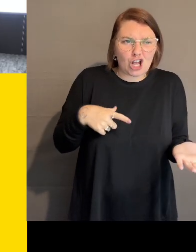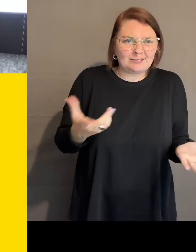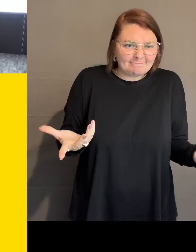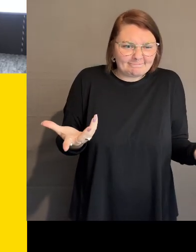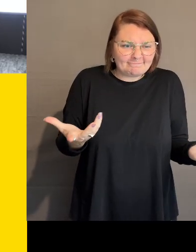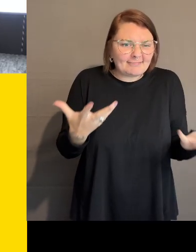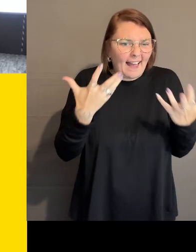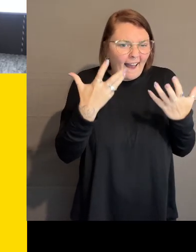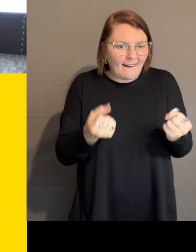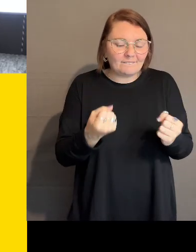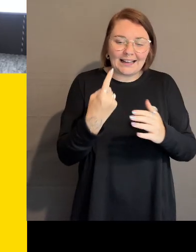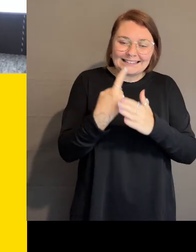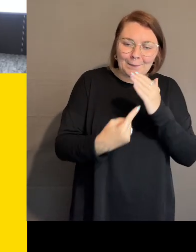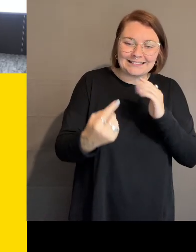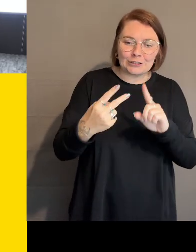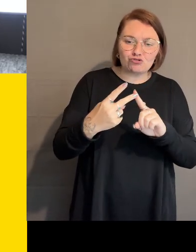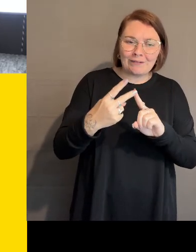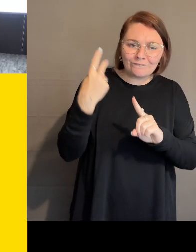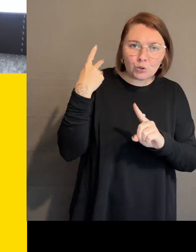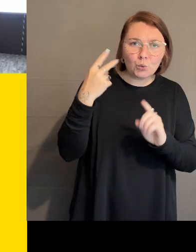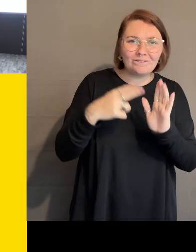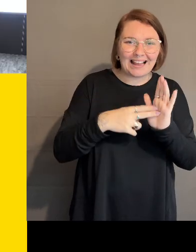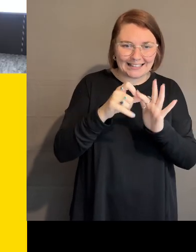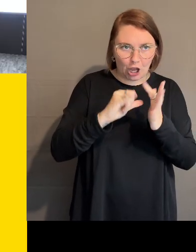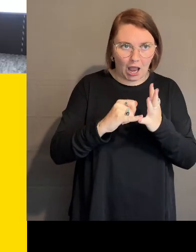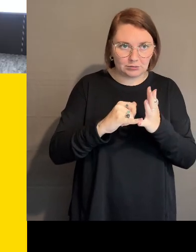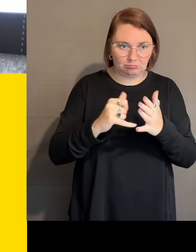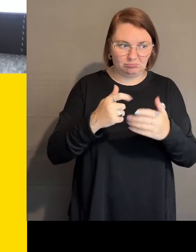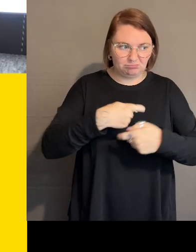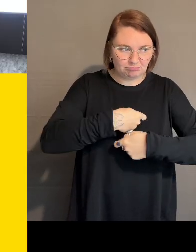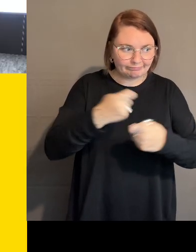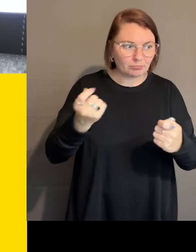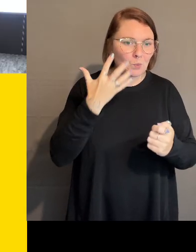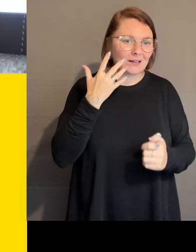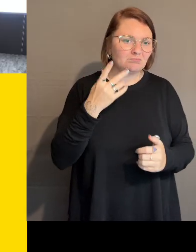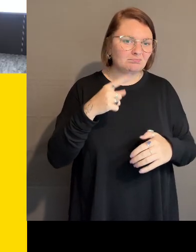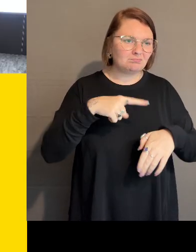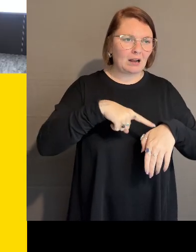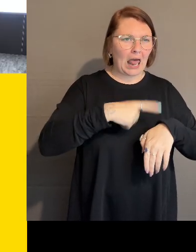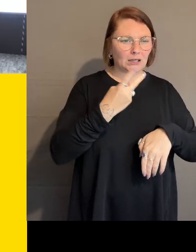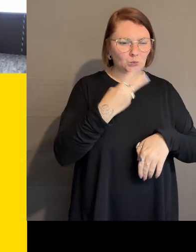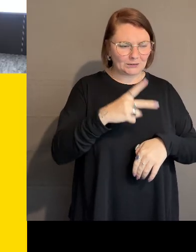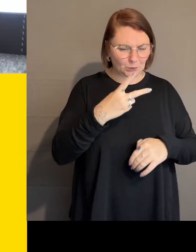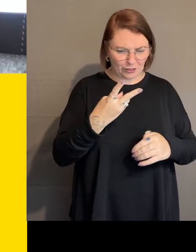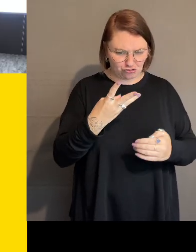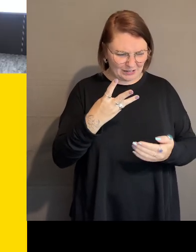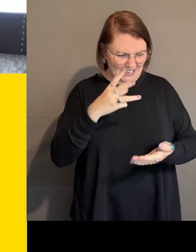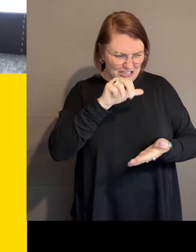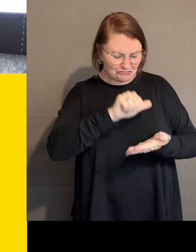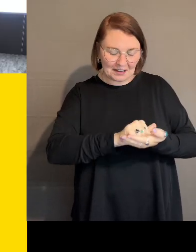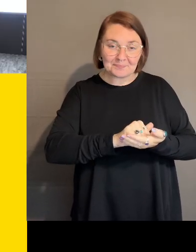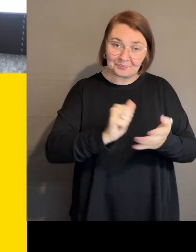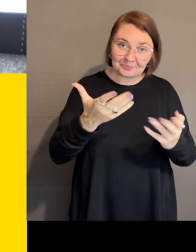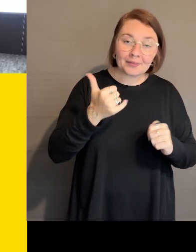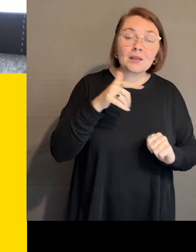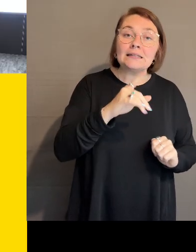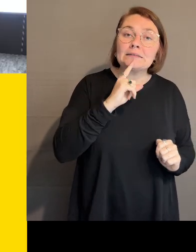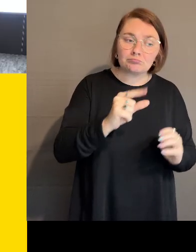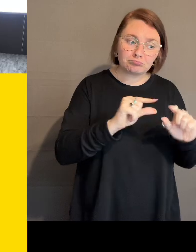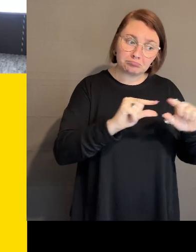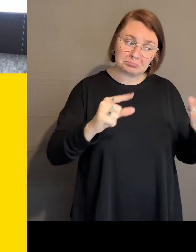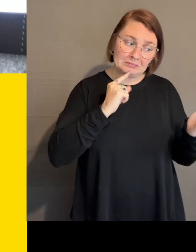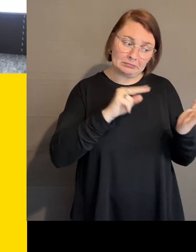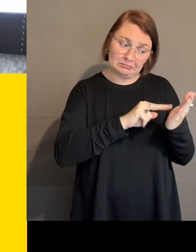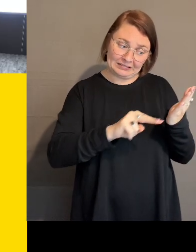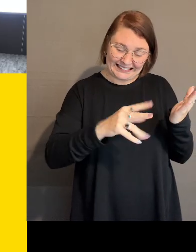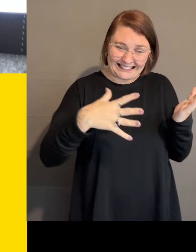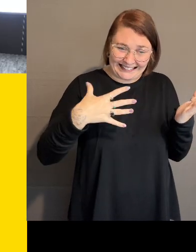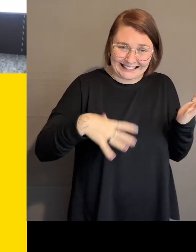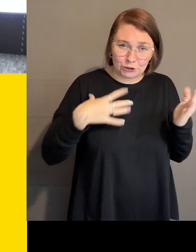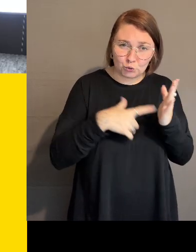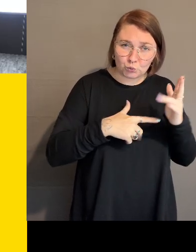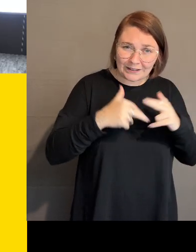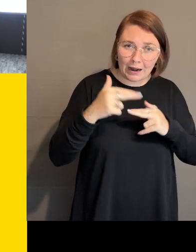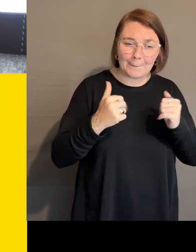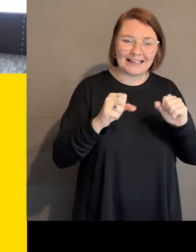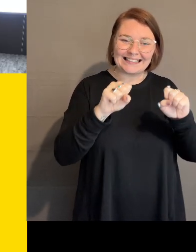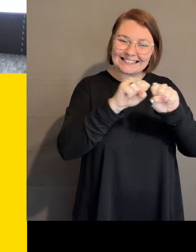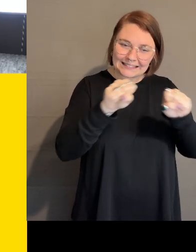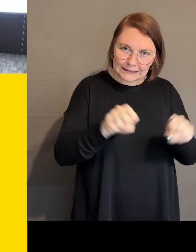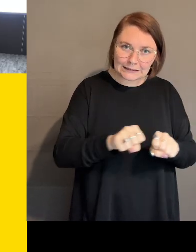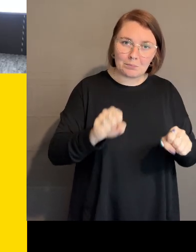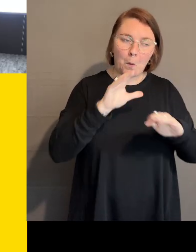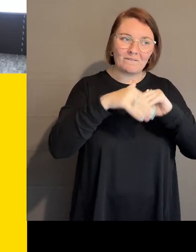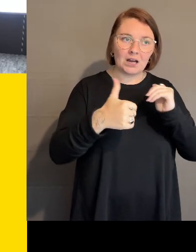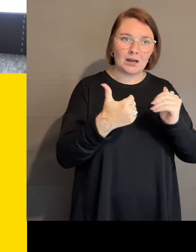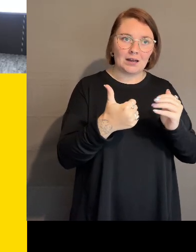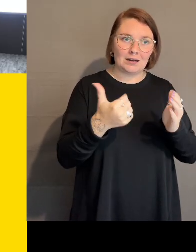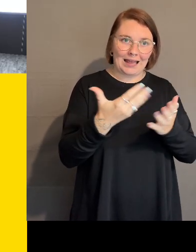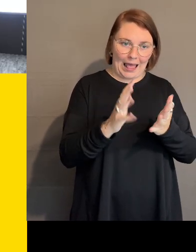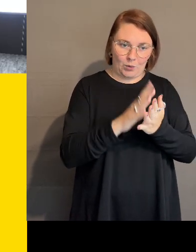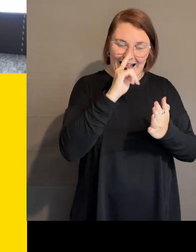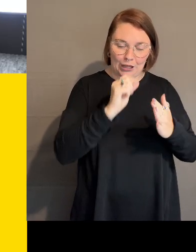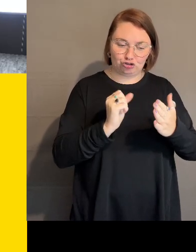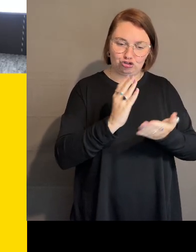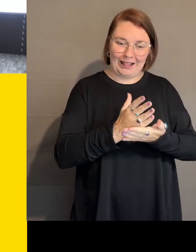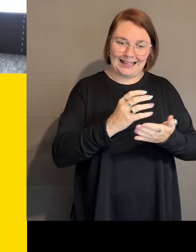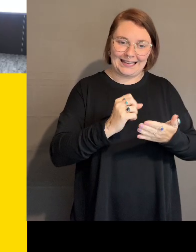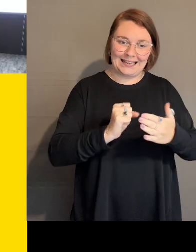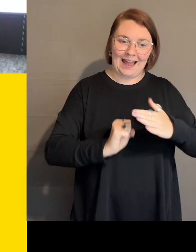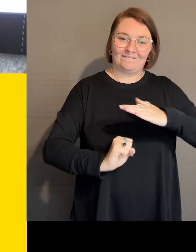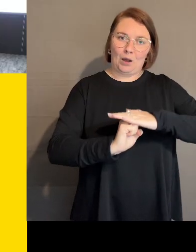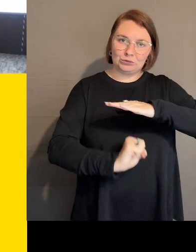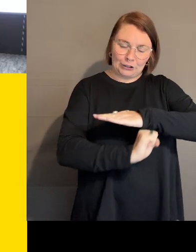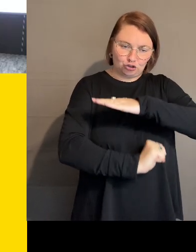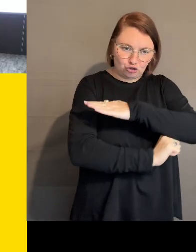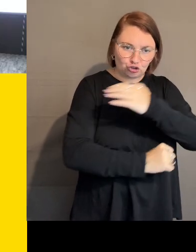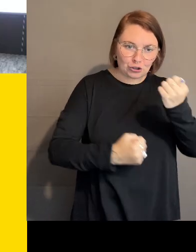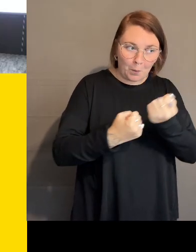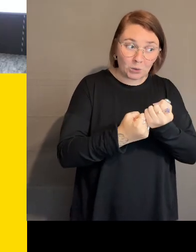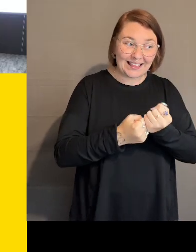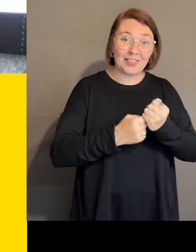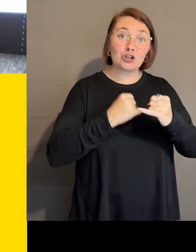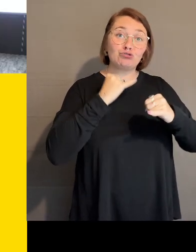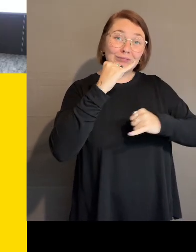We'd had the independent review of the NDIS that came out in late 2023, I think that's right. And one of the things that suggested was that we needed to develop a system of foundational support, so the critique of the NDIS review was that